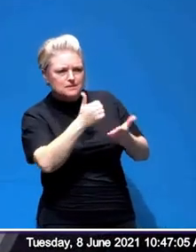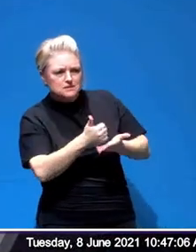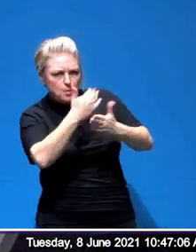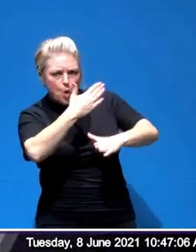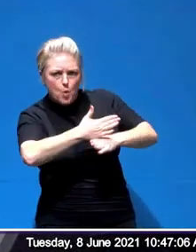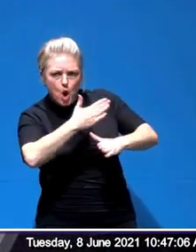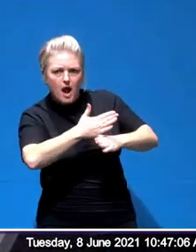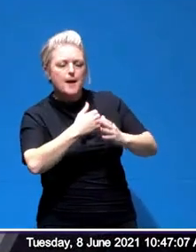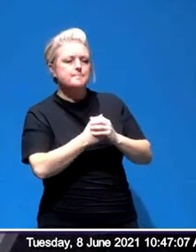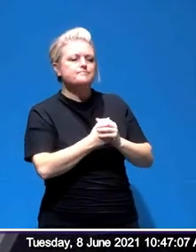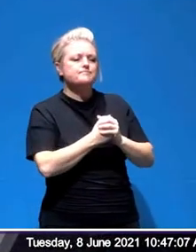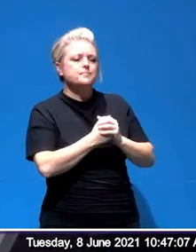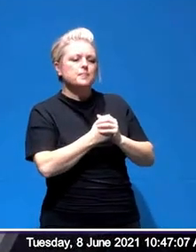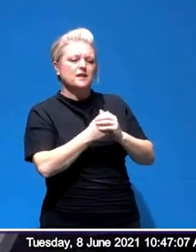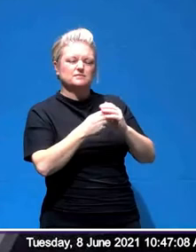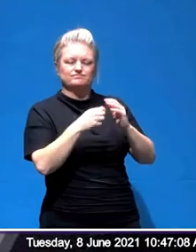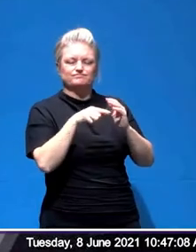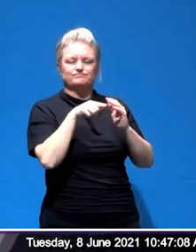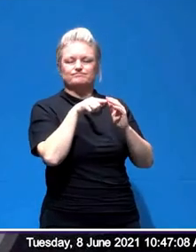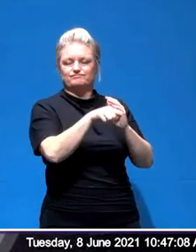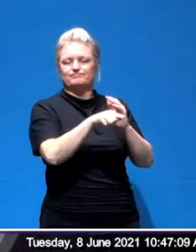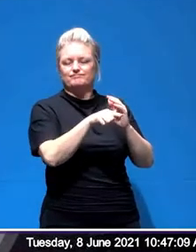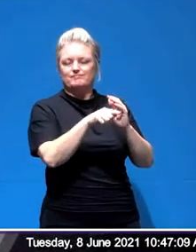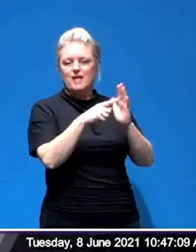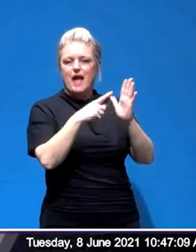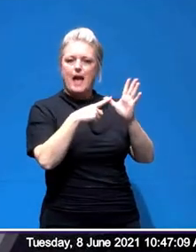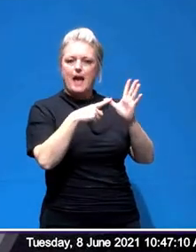who I will now call ABP, for Daniel's medication.